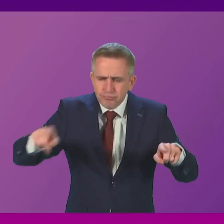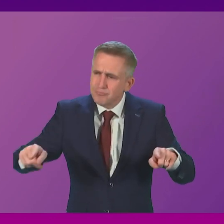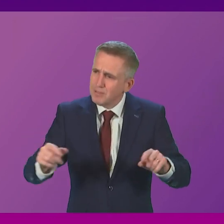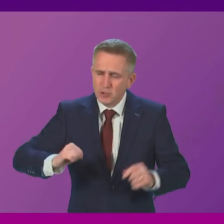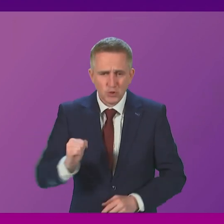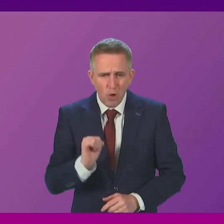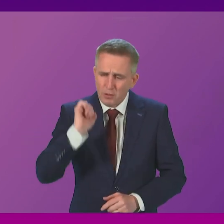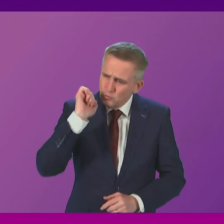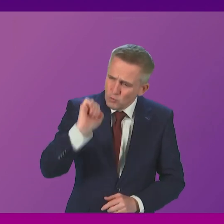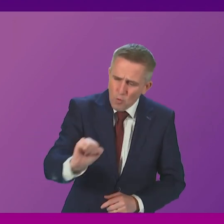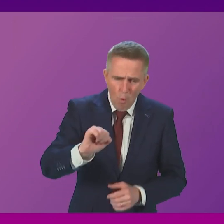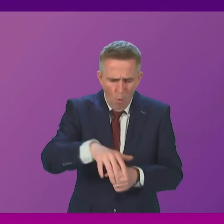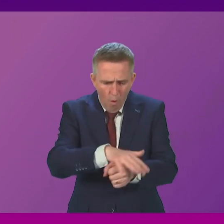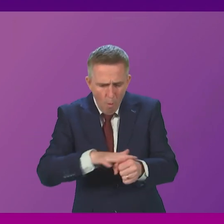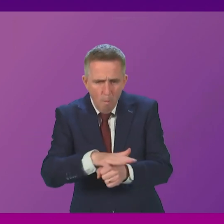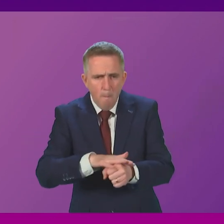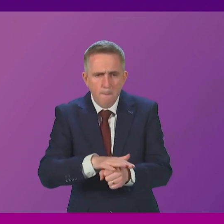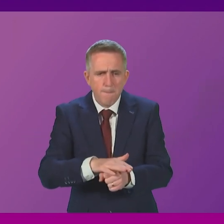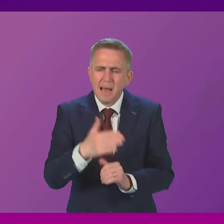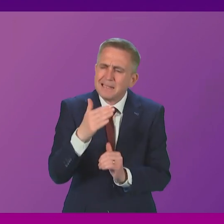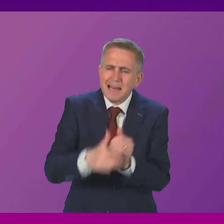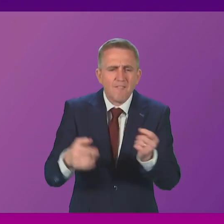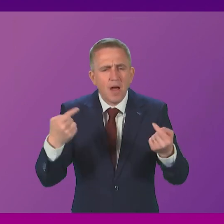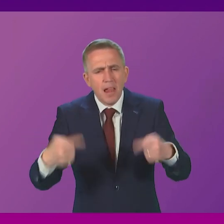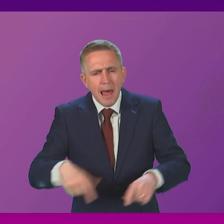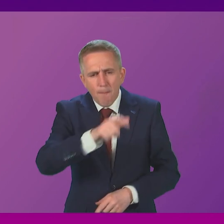Do not let anyone ever tell you that you are not good enough.